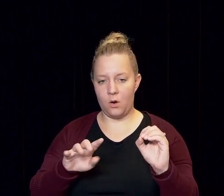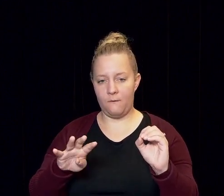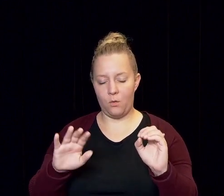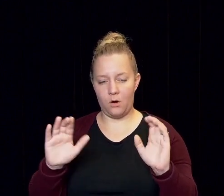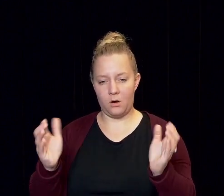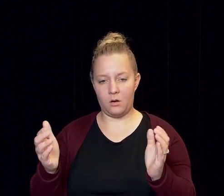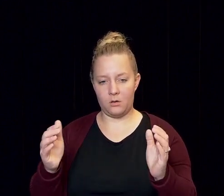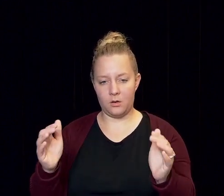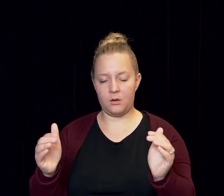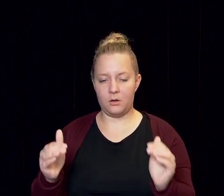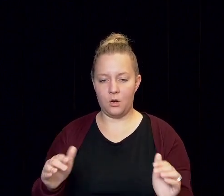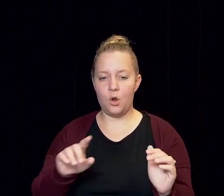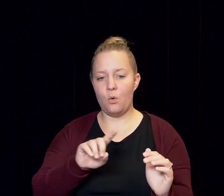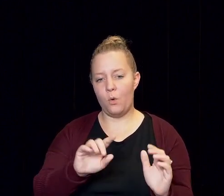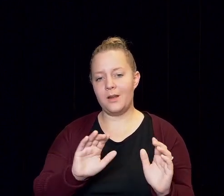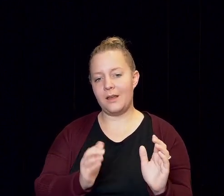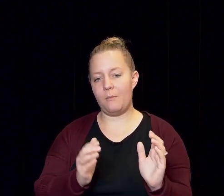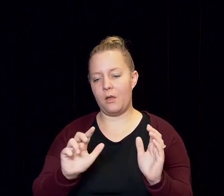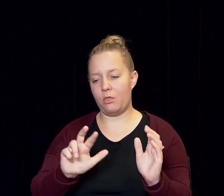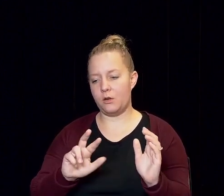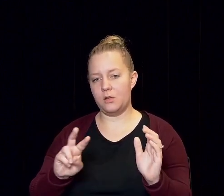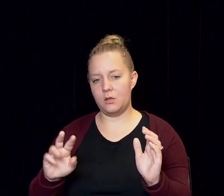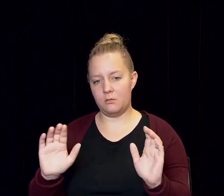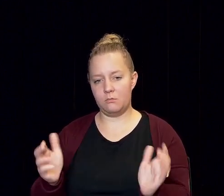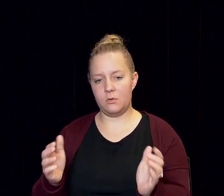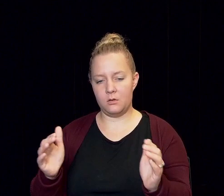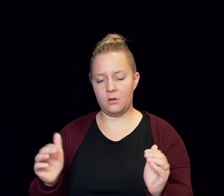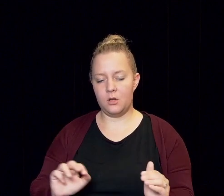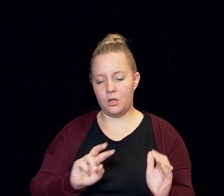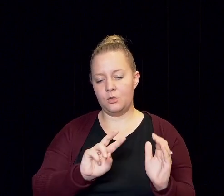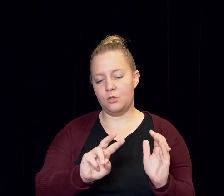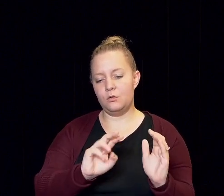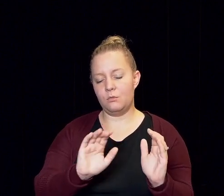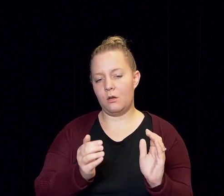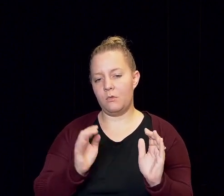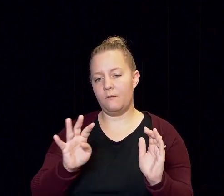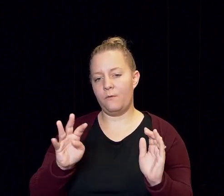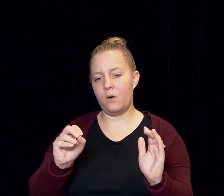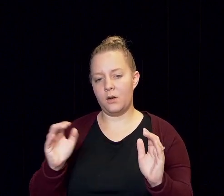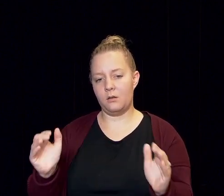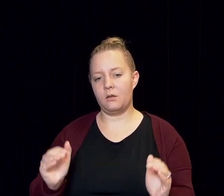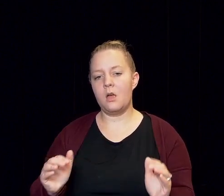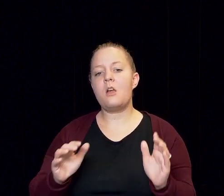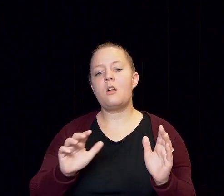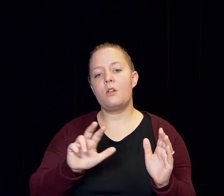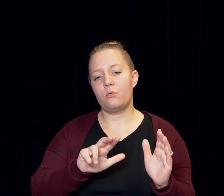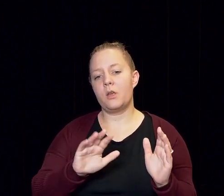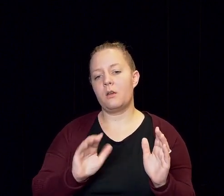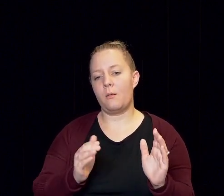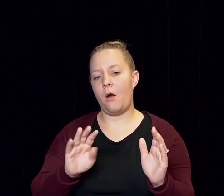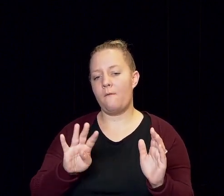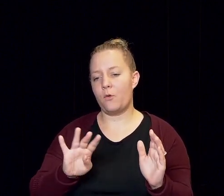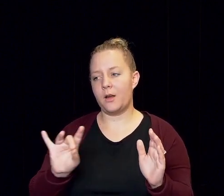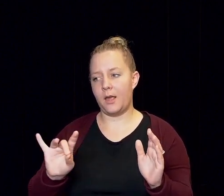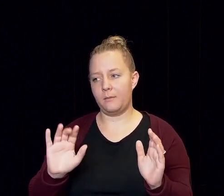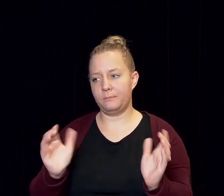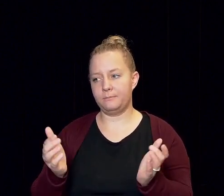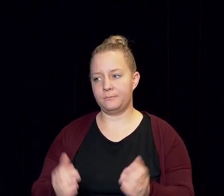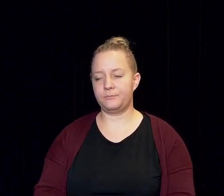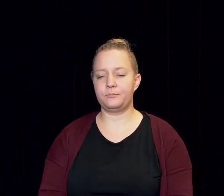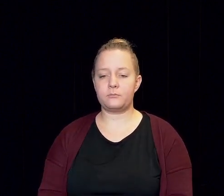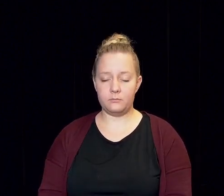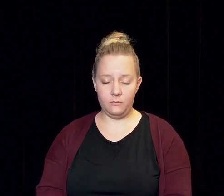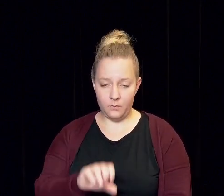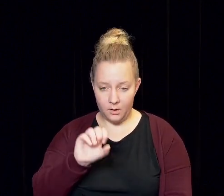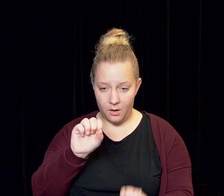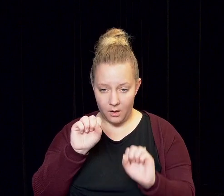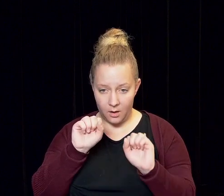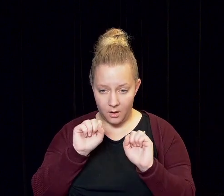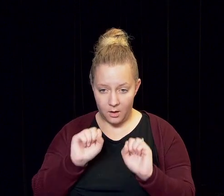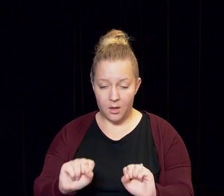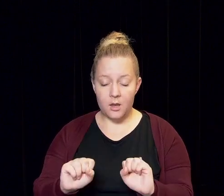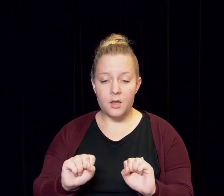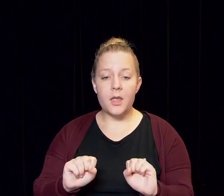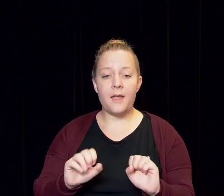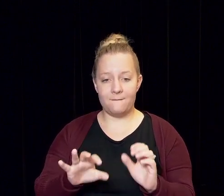This is 1 comma 32, 2 comma 40 and 3 comma 48. So, I can find that on my graph by going over 1,